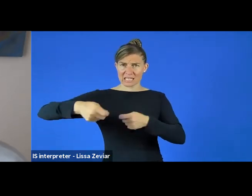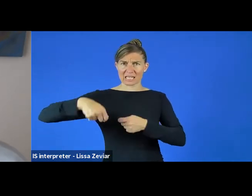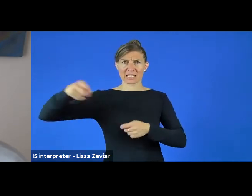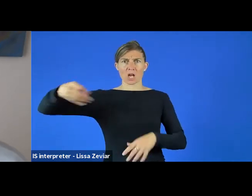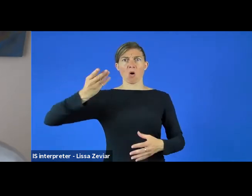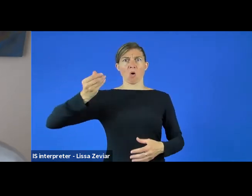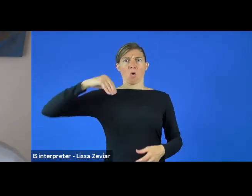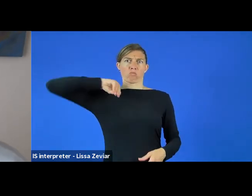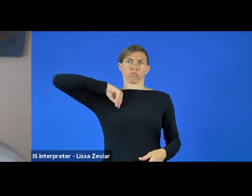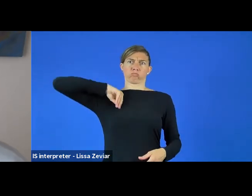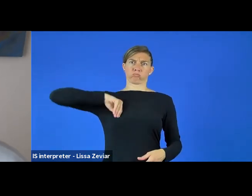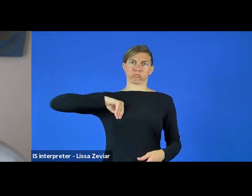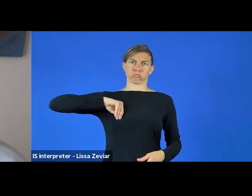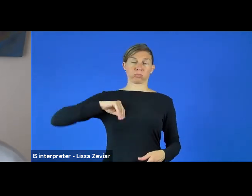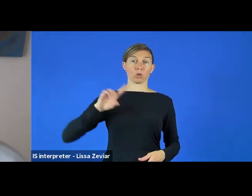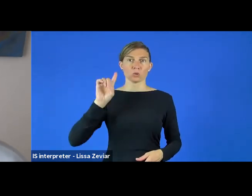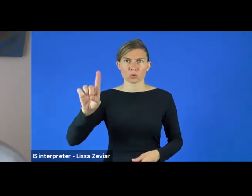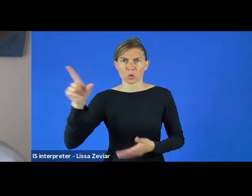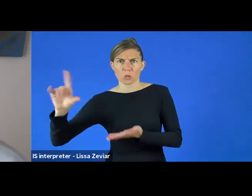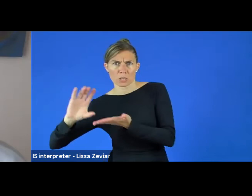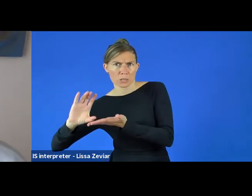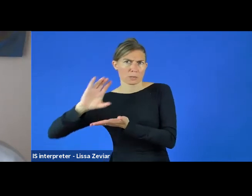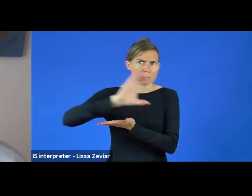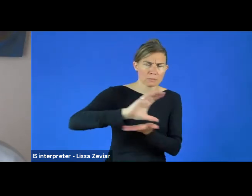putting more resources in the standardisation process